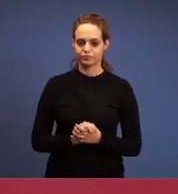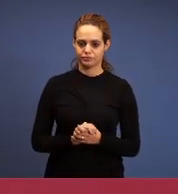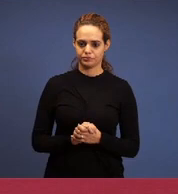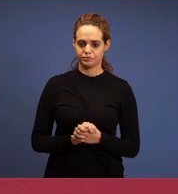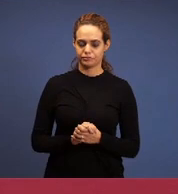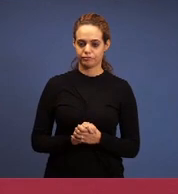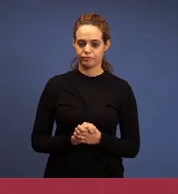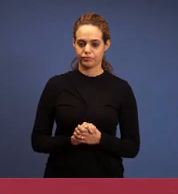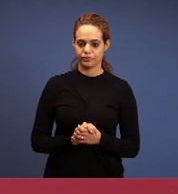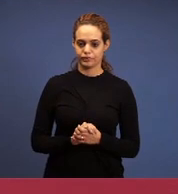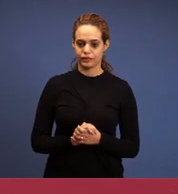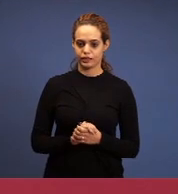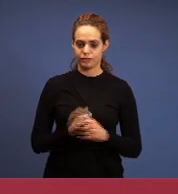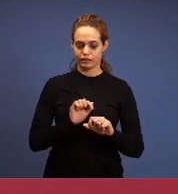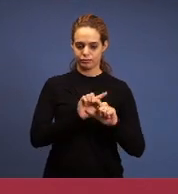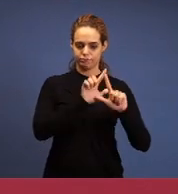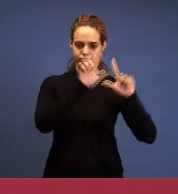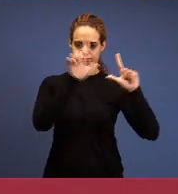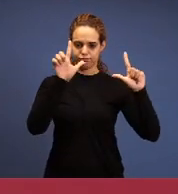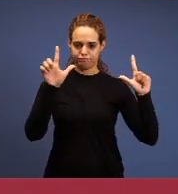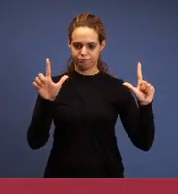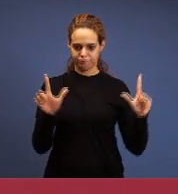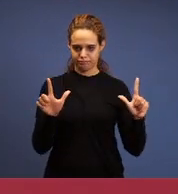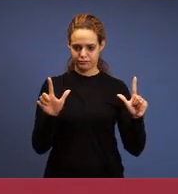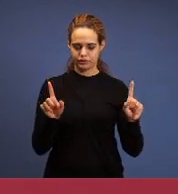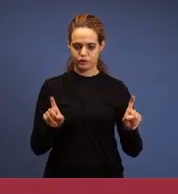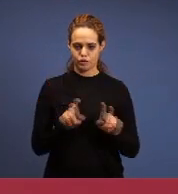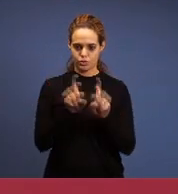our website (satelitemaranata.org.br) these